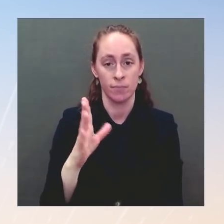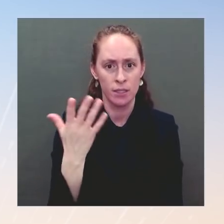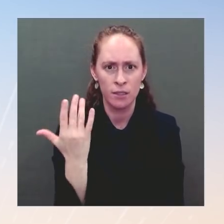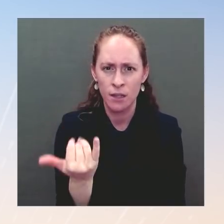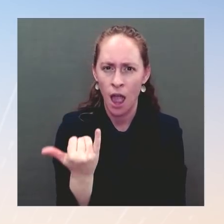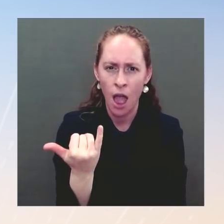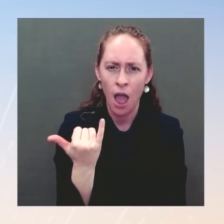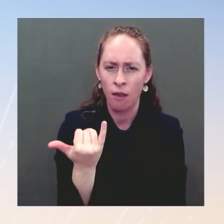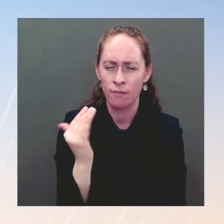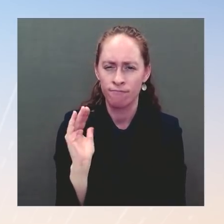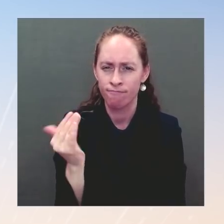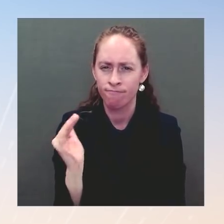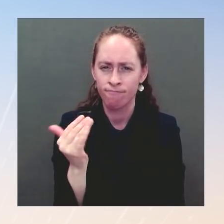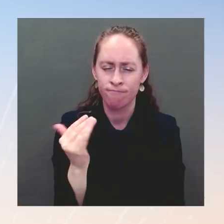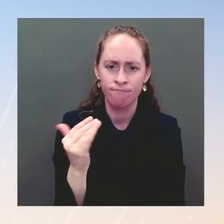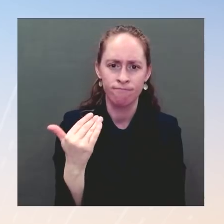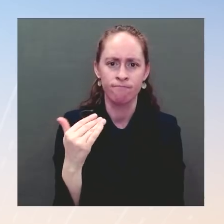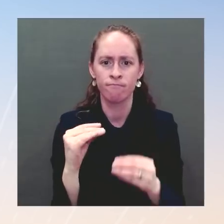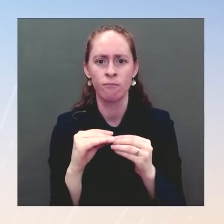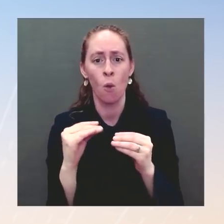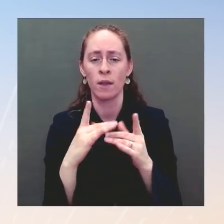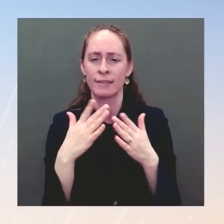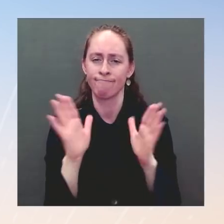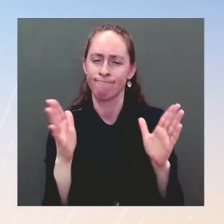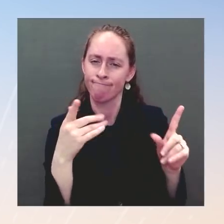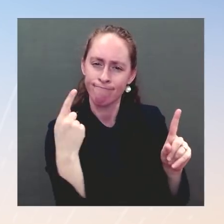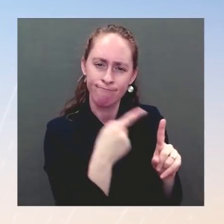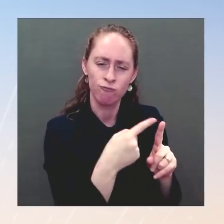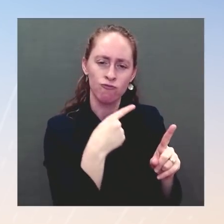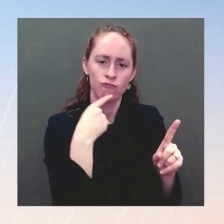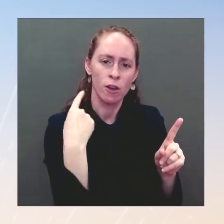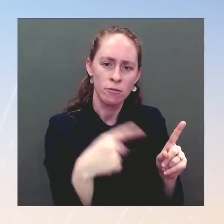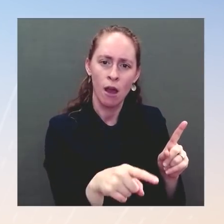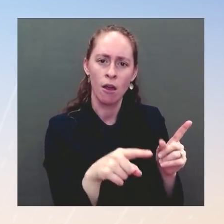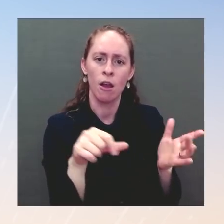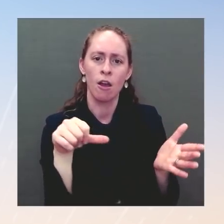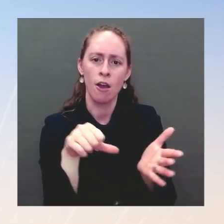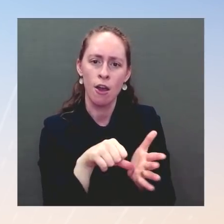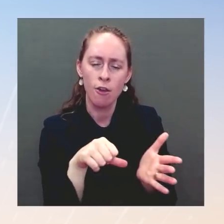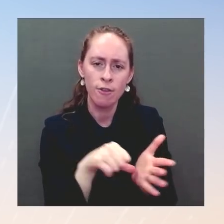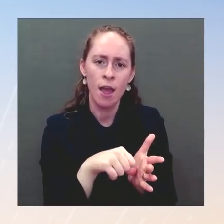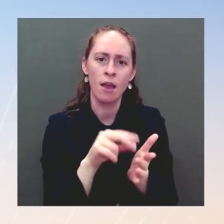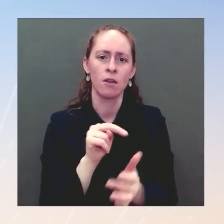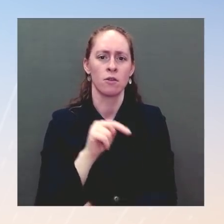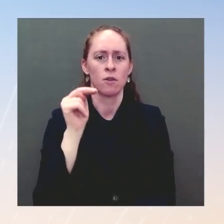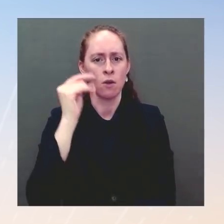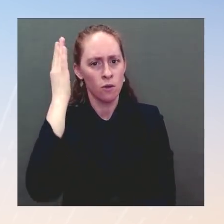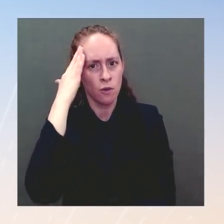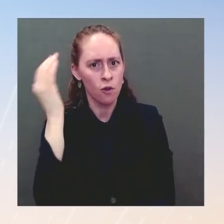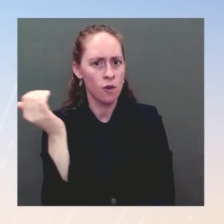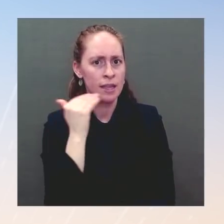I know that Justice officials have spoken about this, but if you can elaborate from this podium the reasoning behind that, and especially in addressing